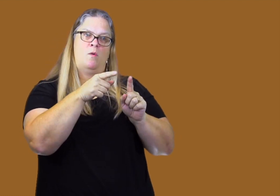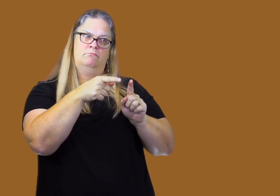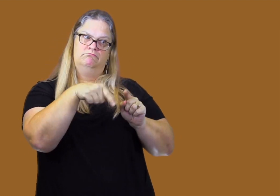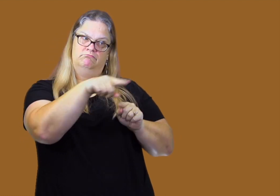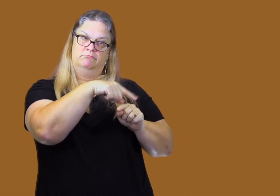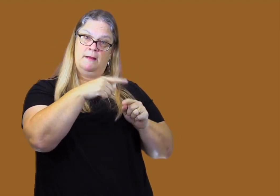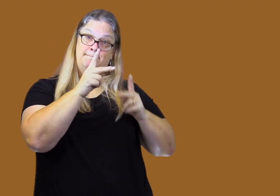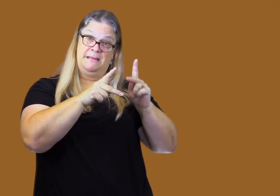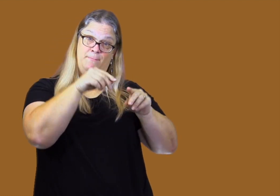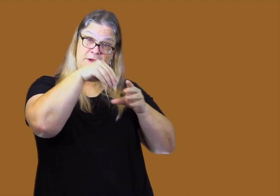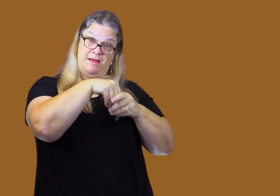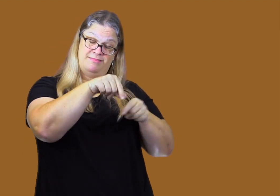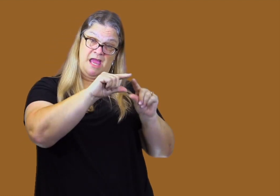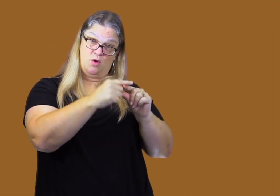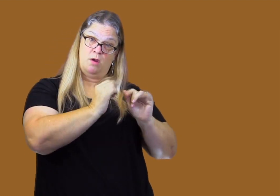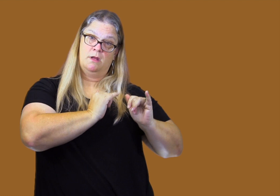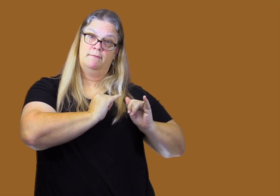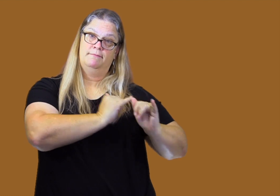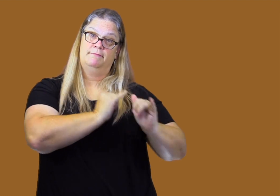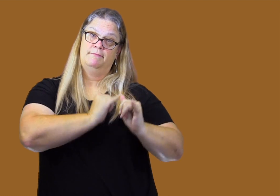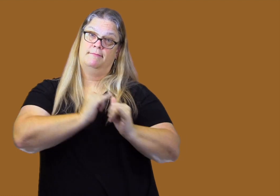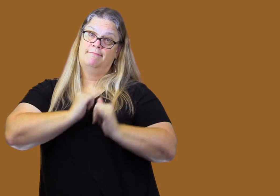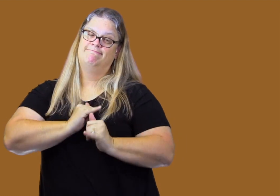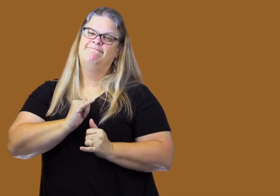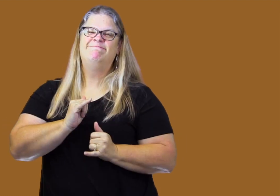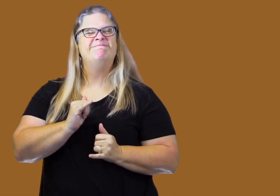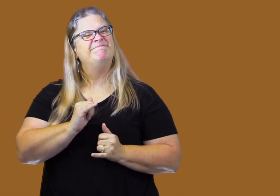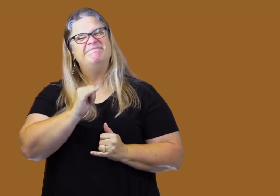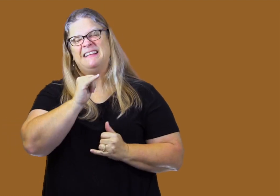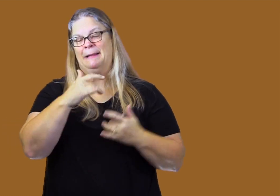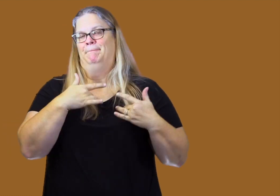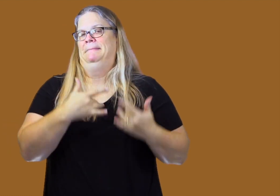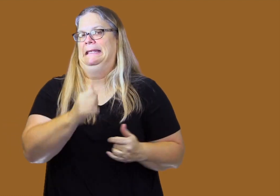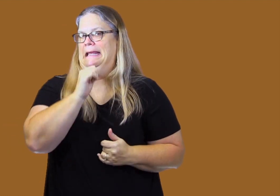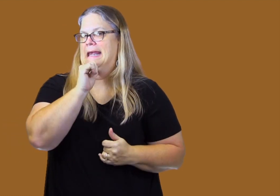But also, the people in that support group are not as likely